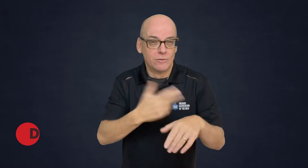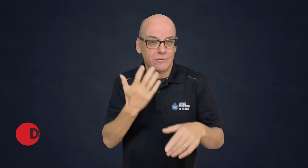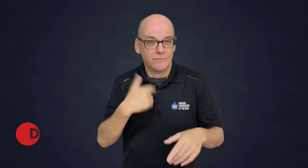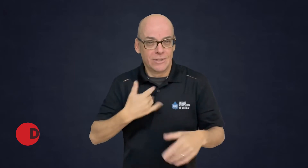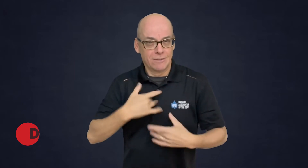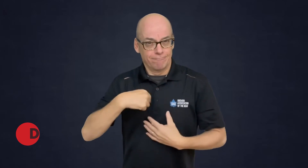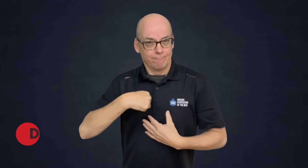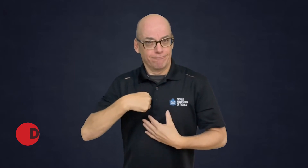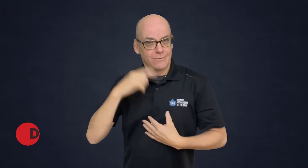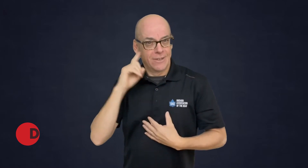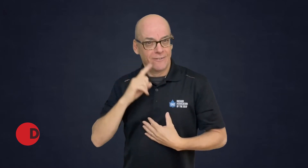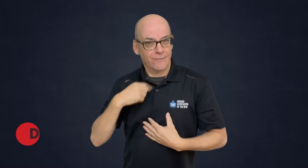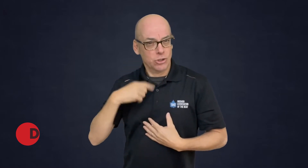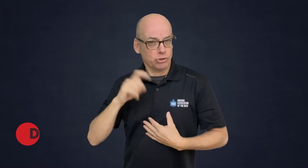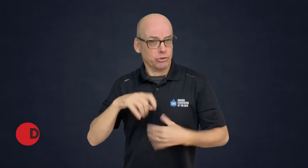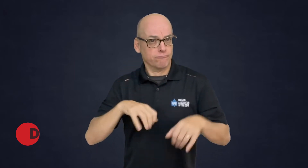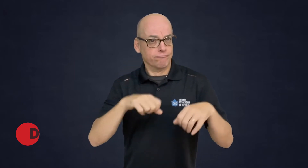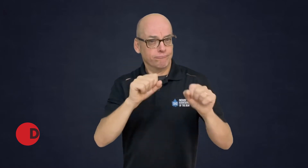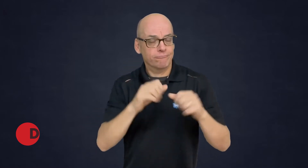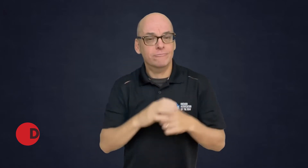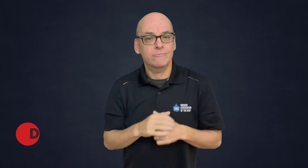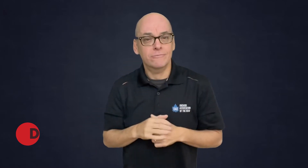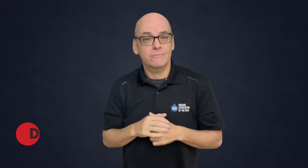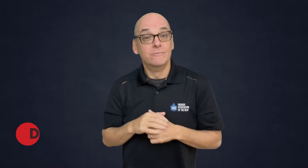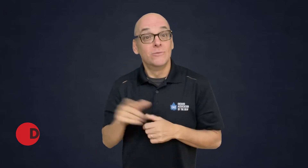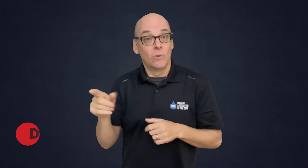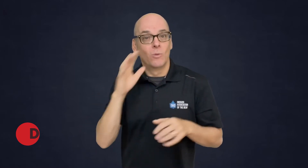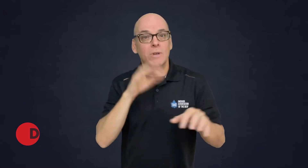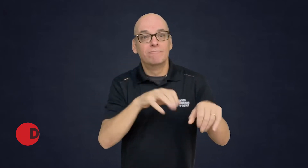It's natural to want to take the class.